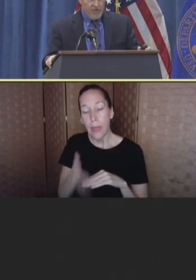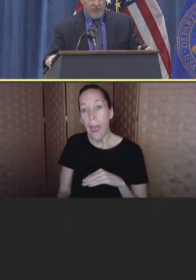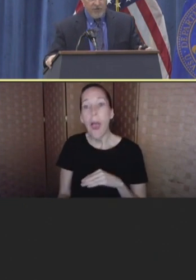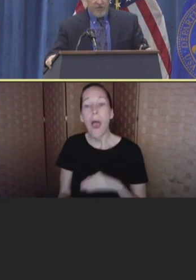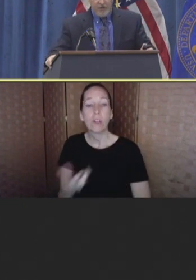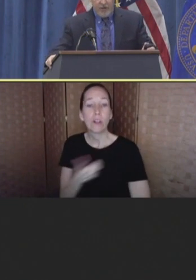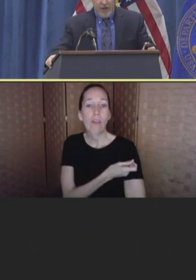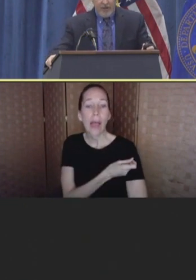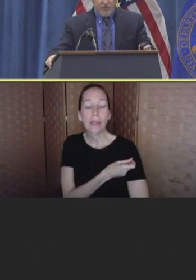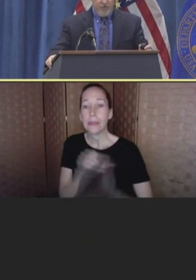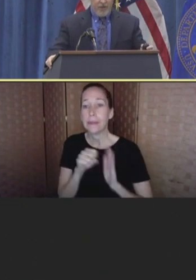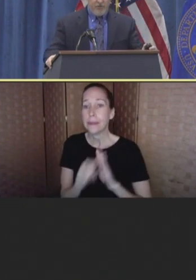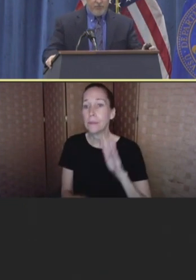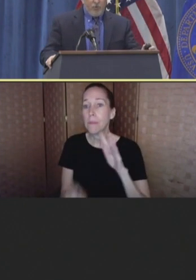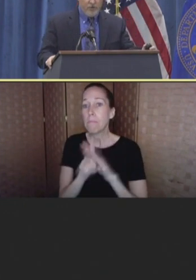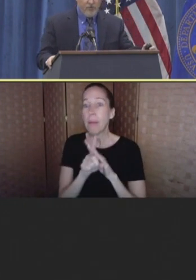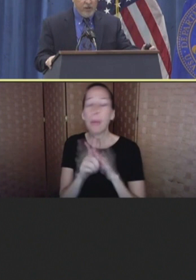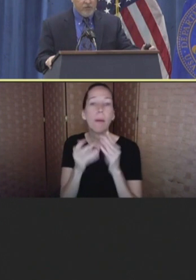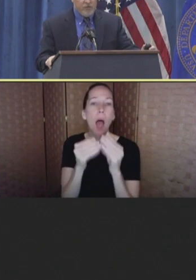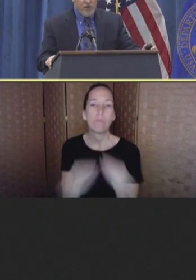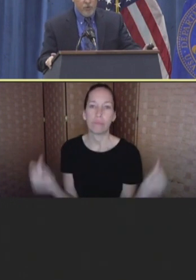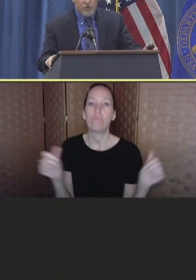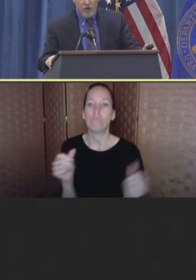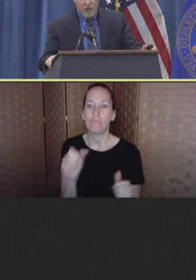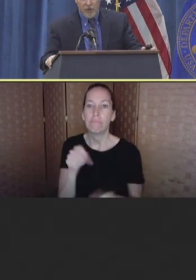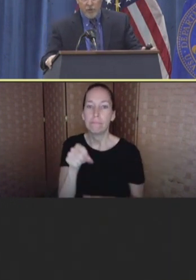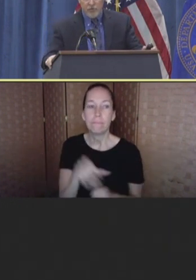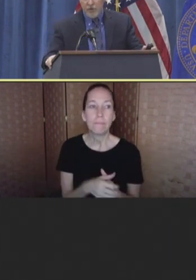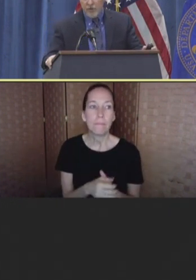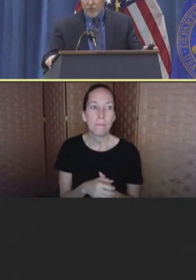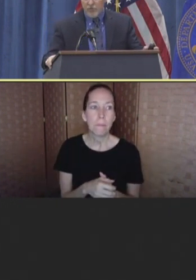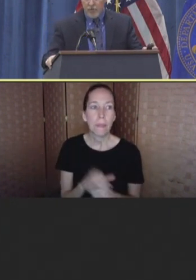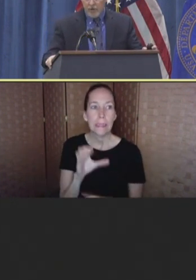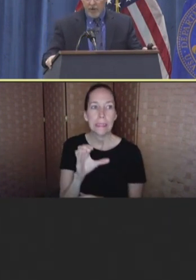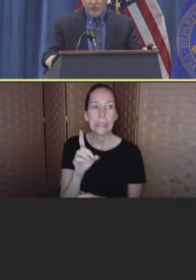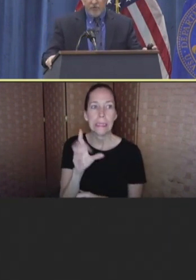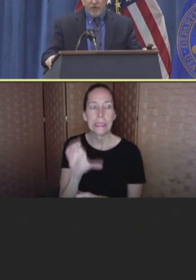The CDC enhanced surveillance project, which I'll note there's a publication that came